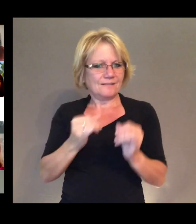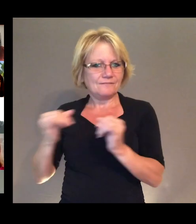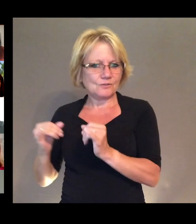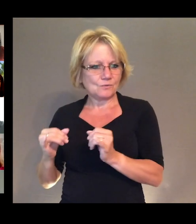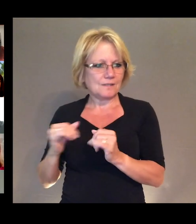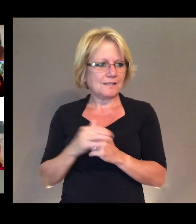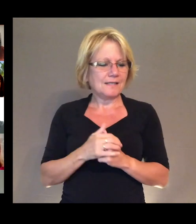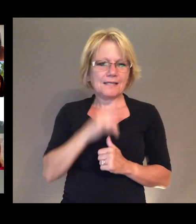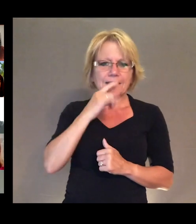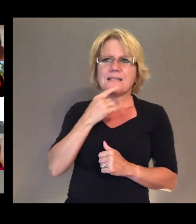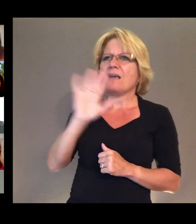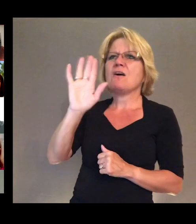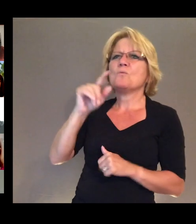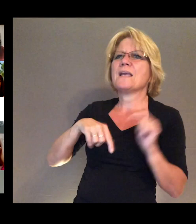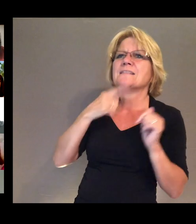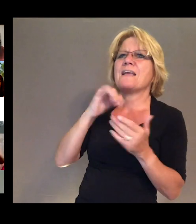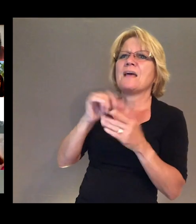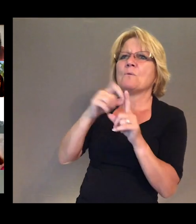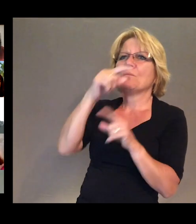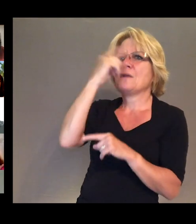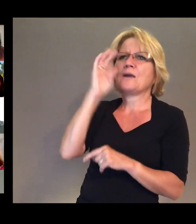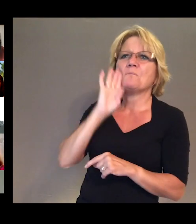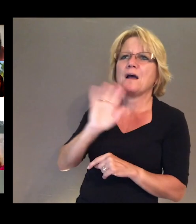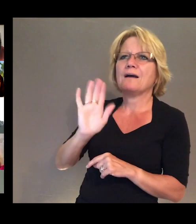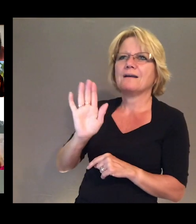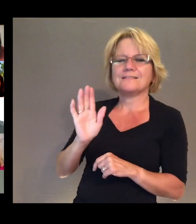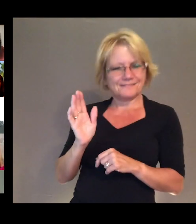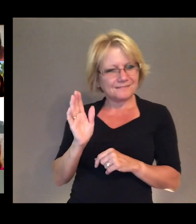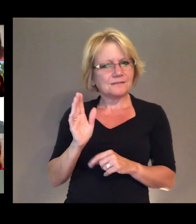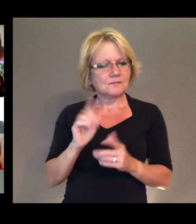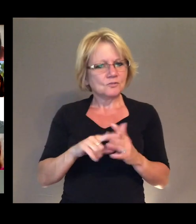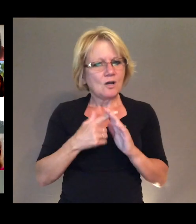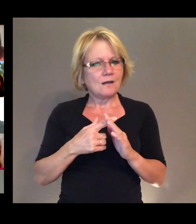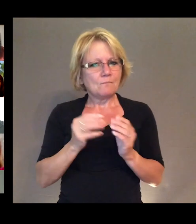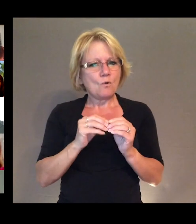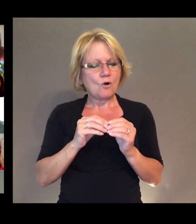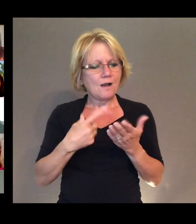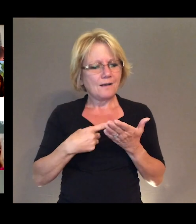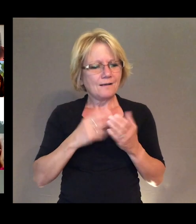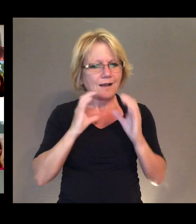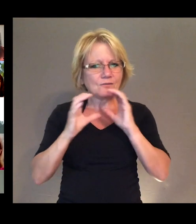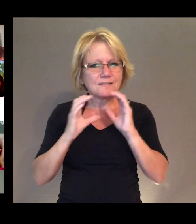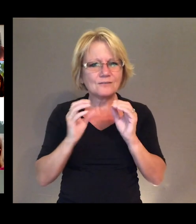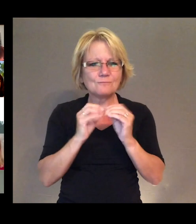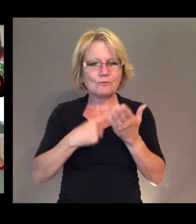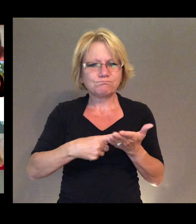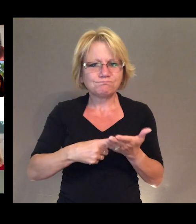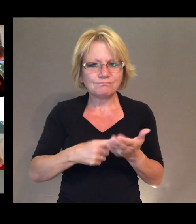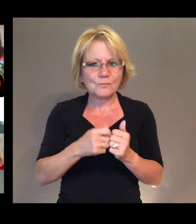So just creating spaces for those conversations beyond the textbook, which I don't really even use very often because it's in a textbook,